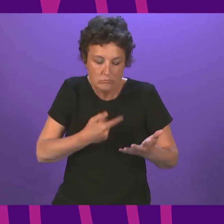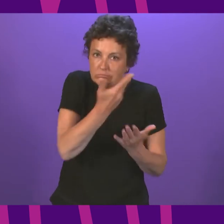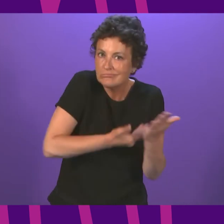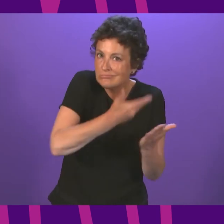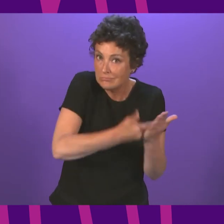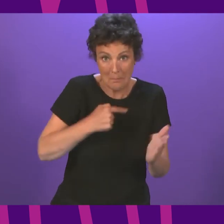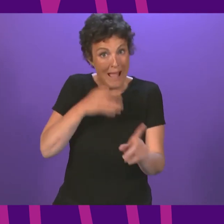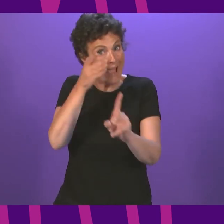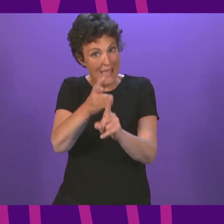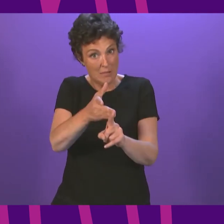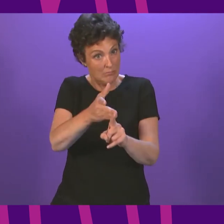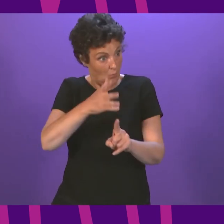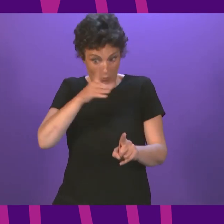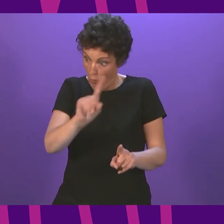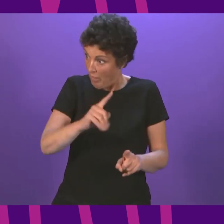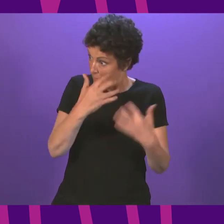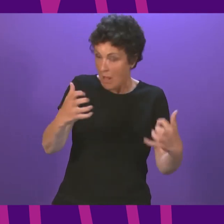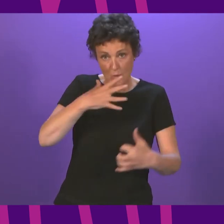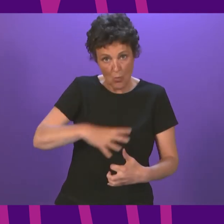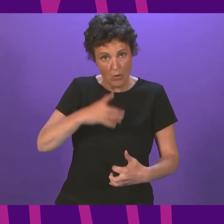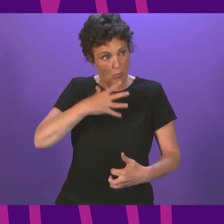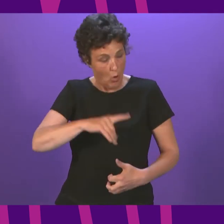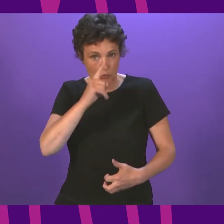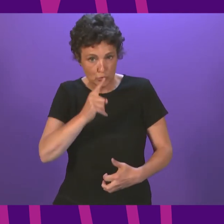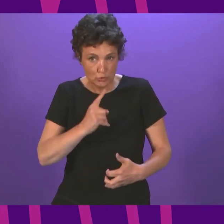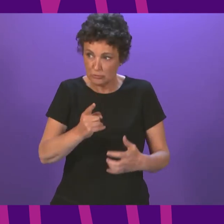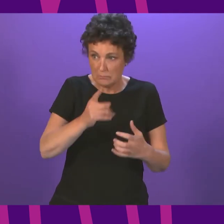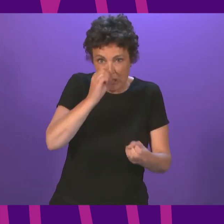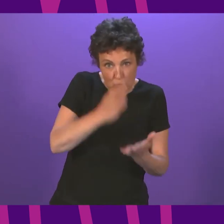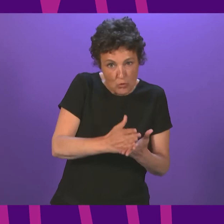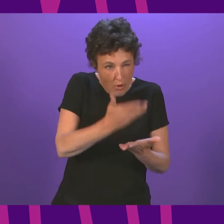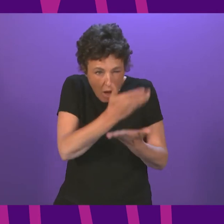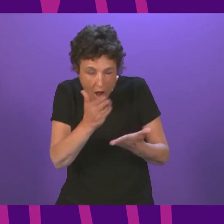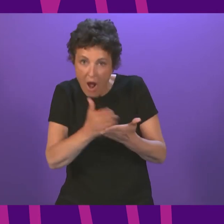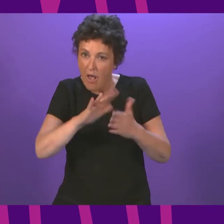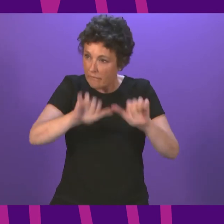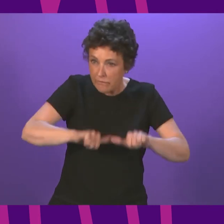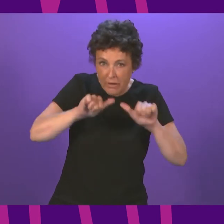that the Parliament seeks, while avoiding unnecessary duplication and ensuring that